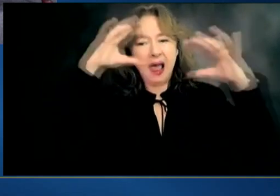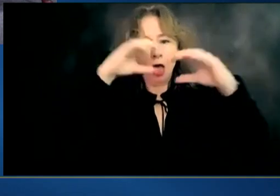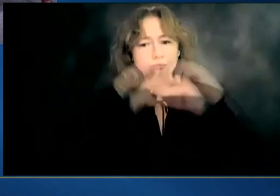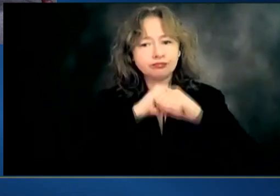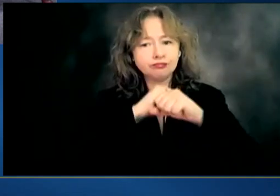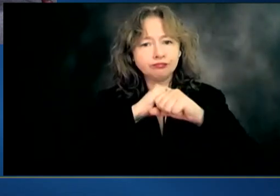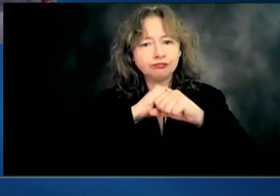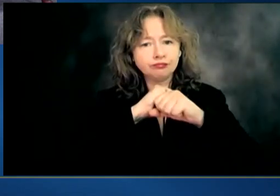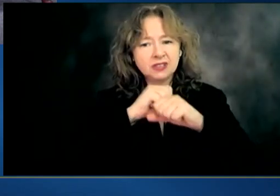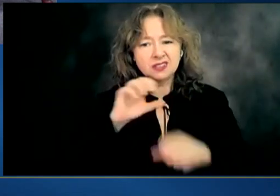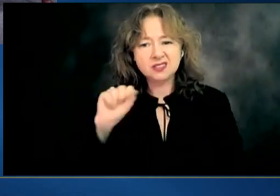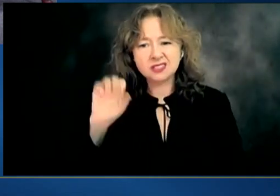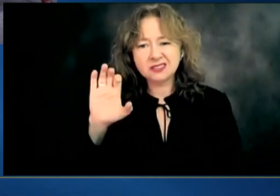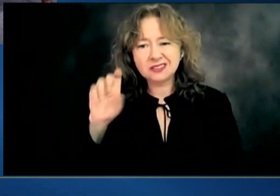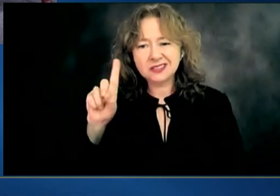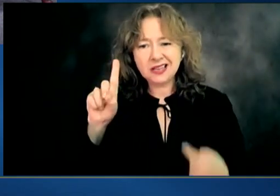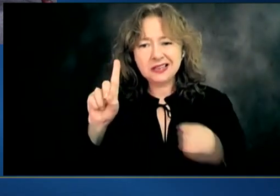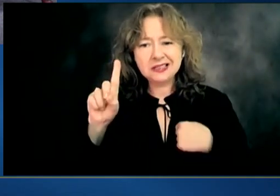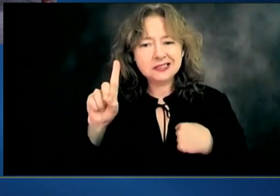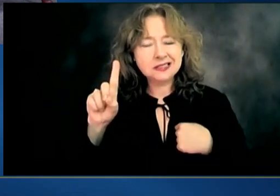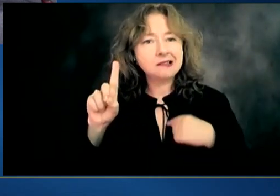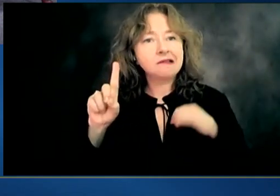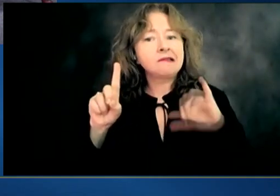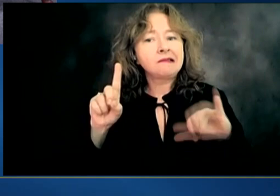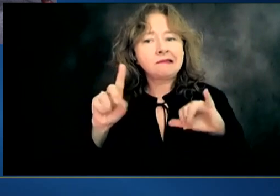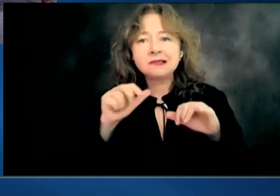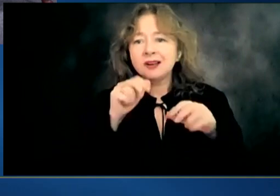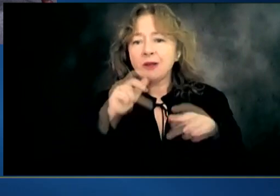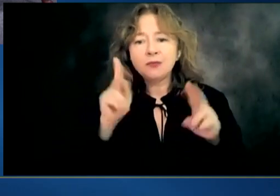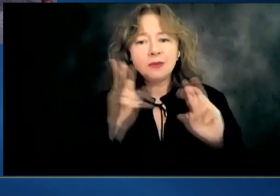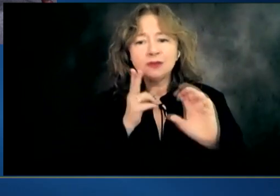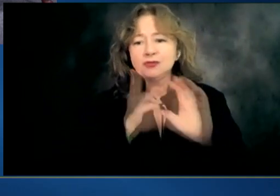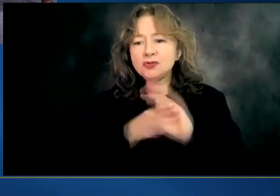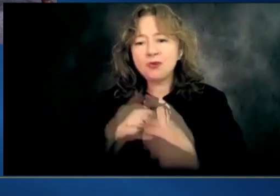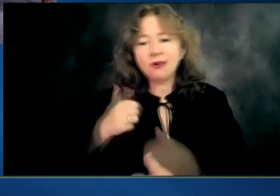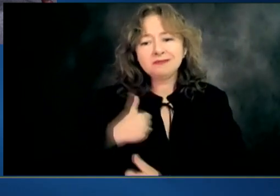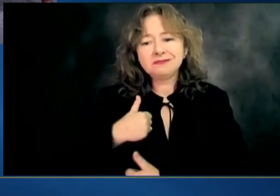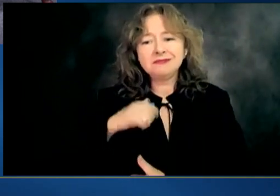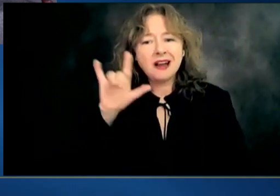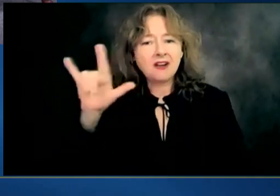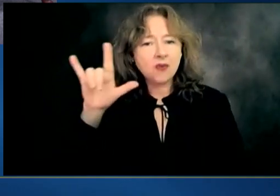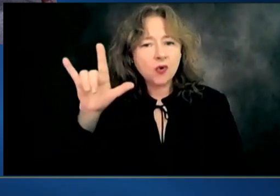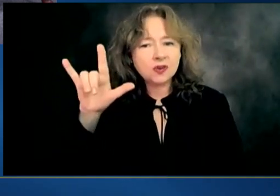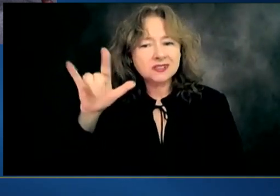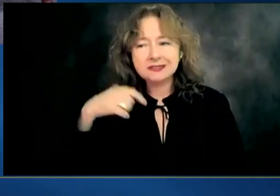sickle cell disease, I wasn't able to go into the Air Force, much less become a pilot. So,